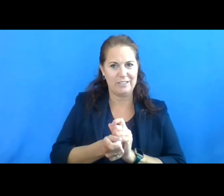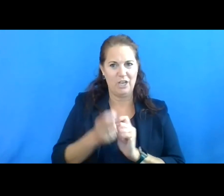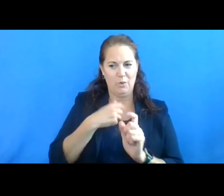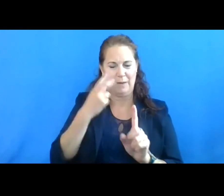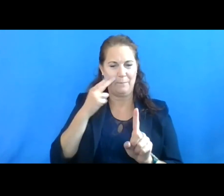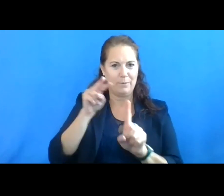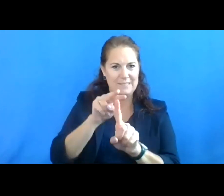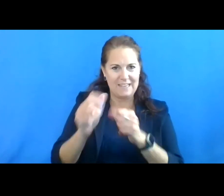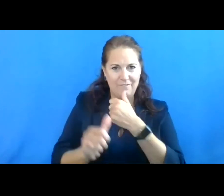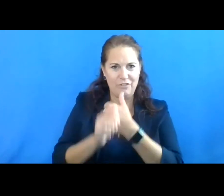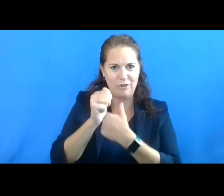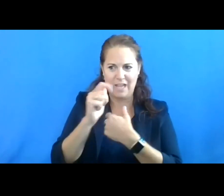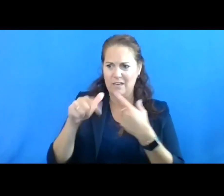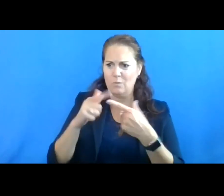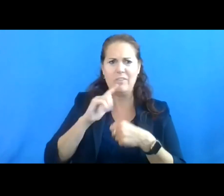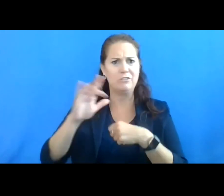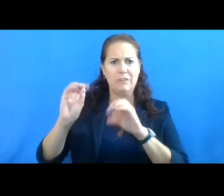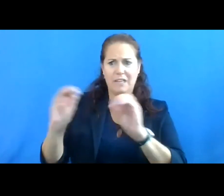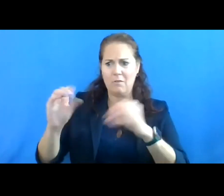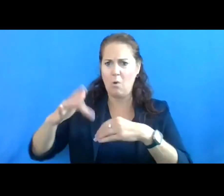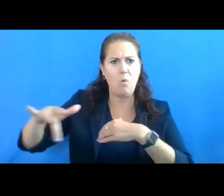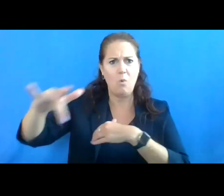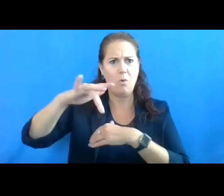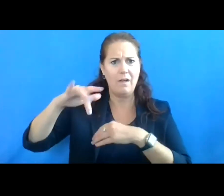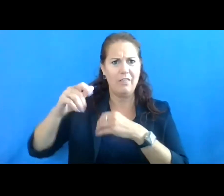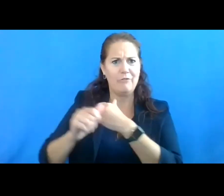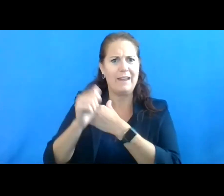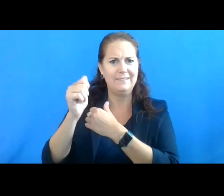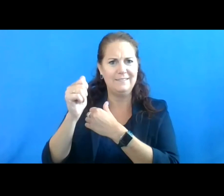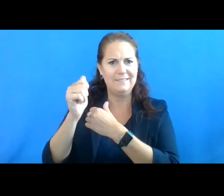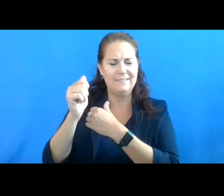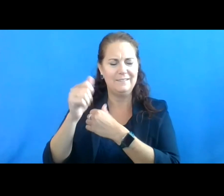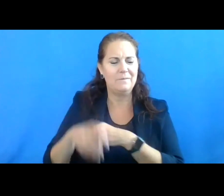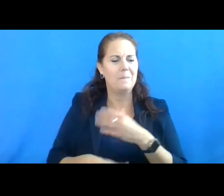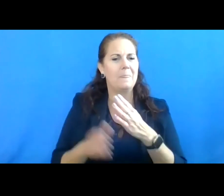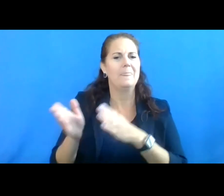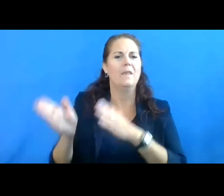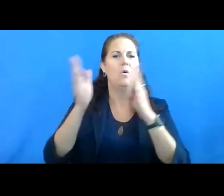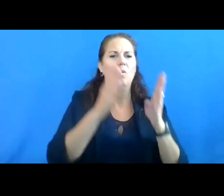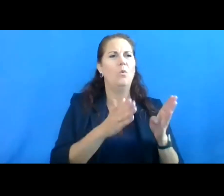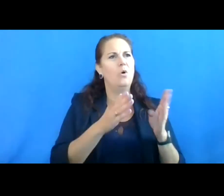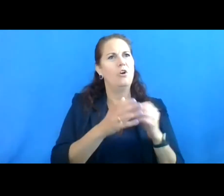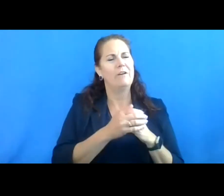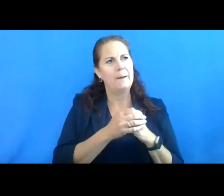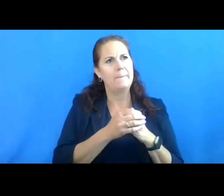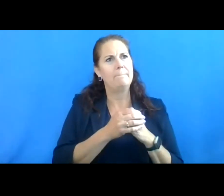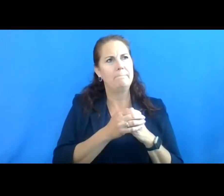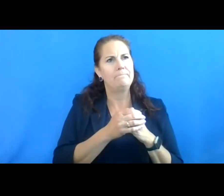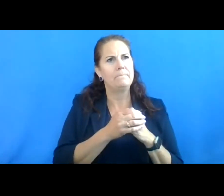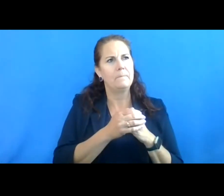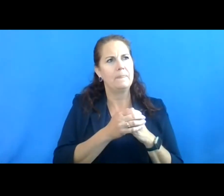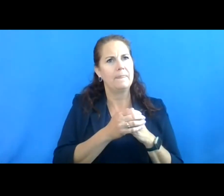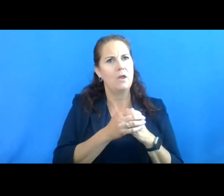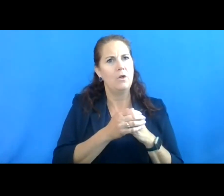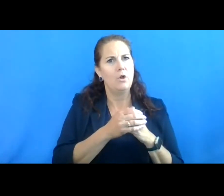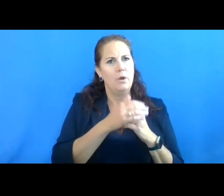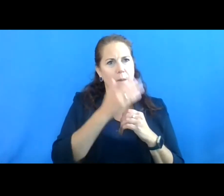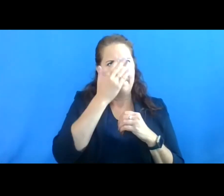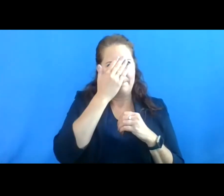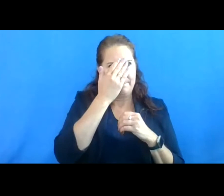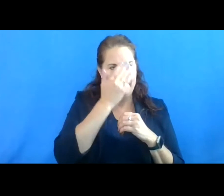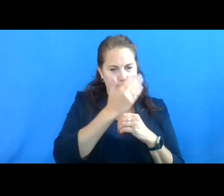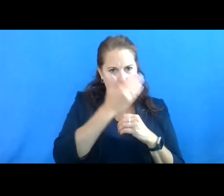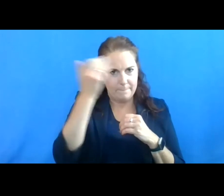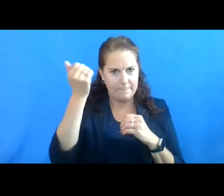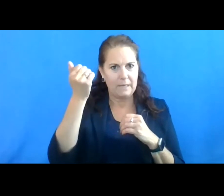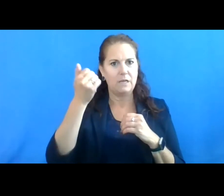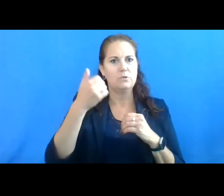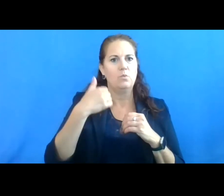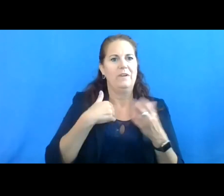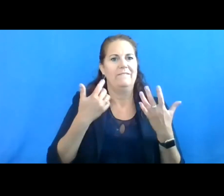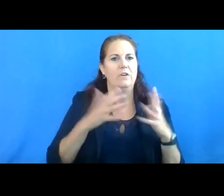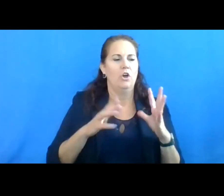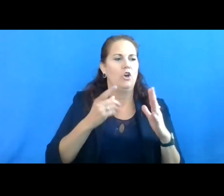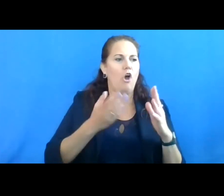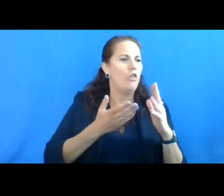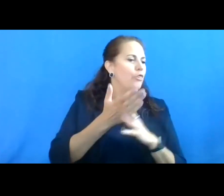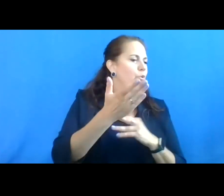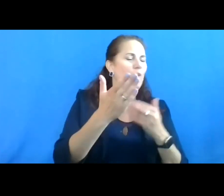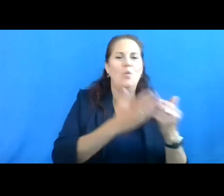where there is no threat, that because we've gone through whatever experience